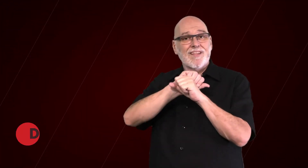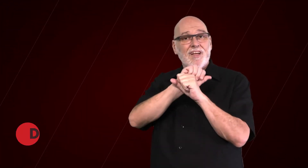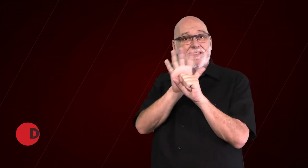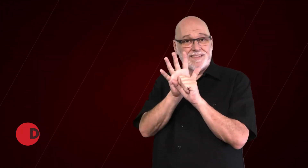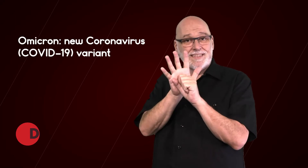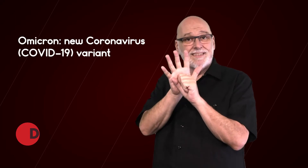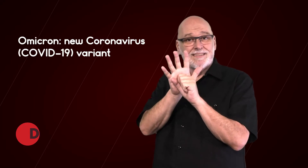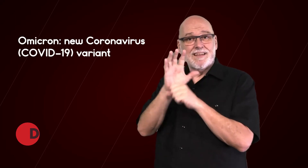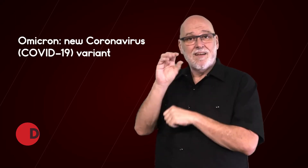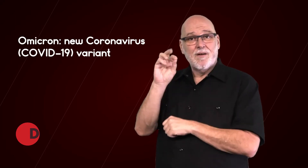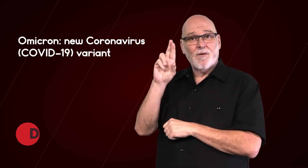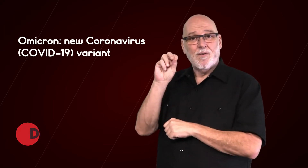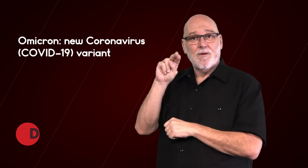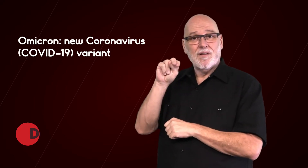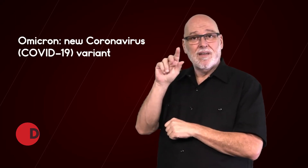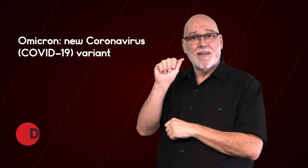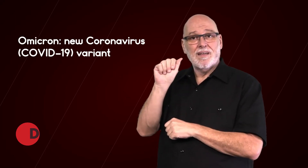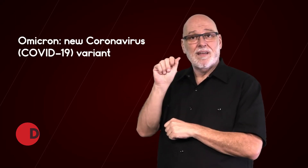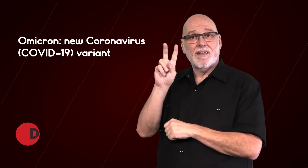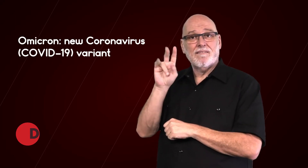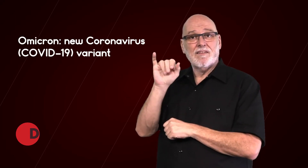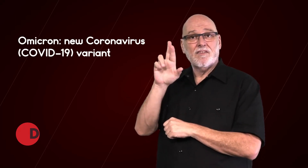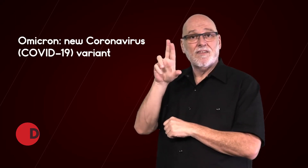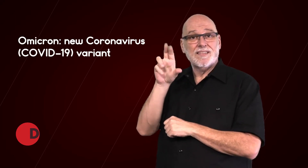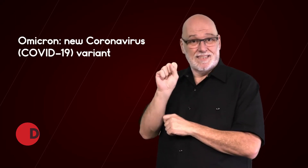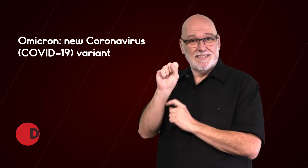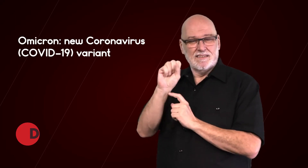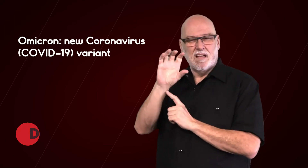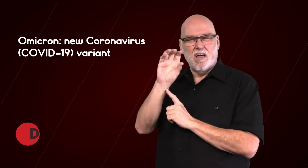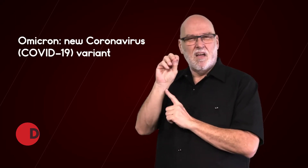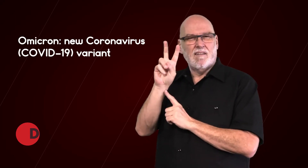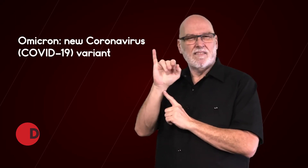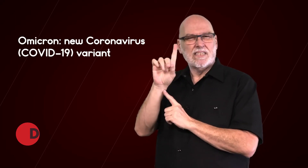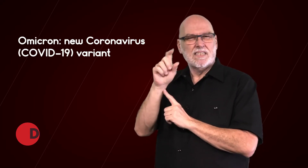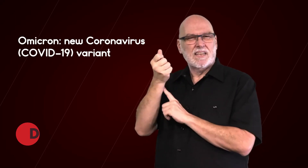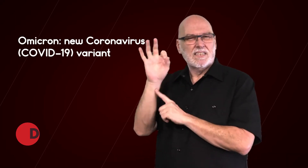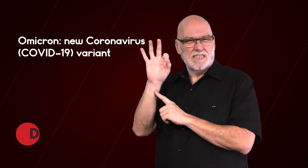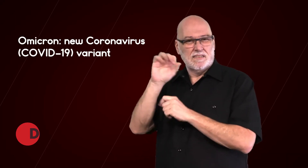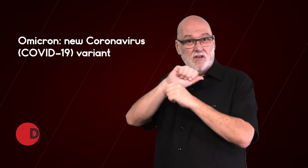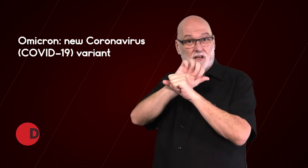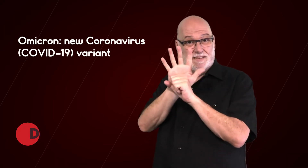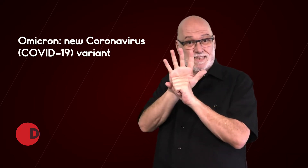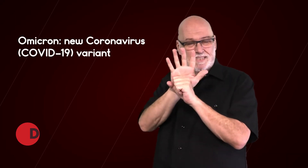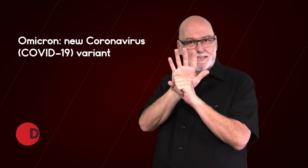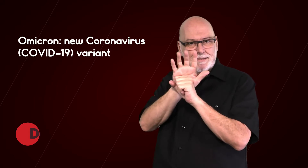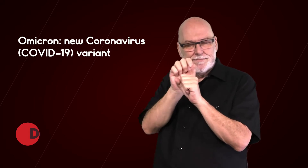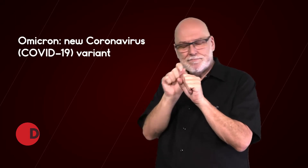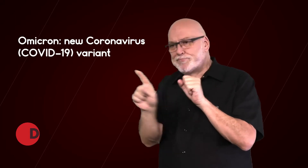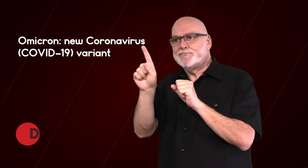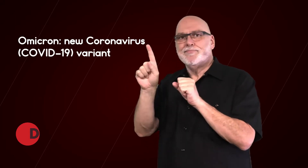[Anselmo]: A new variant of coronavirus (COVID-19) was first